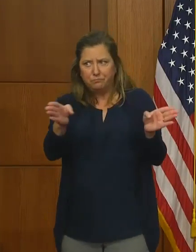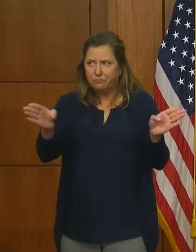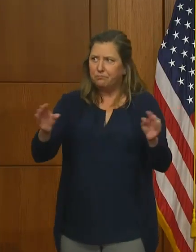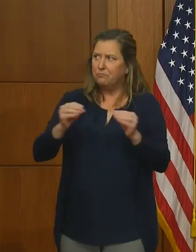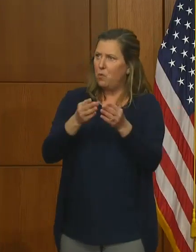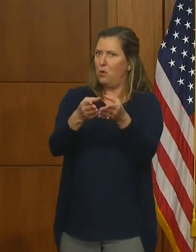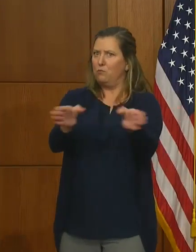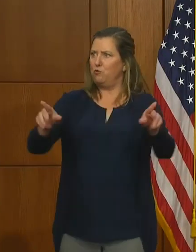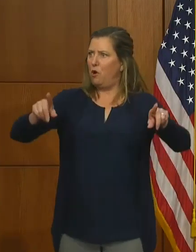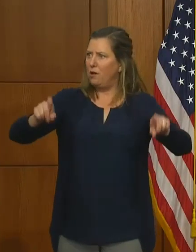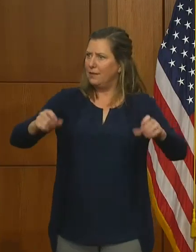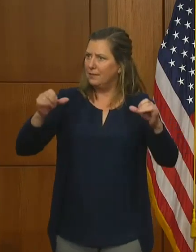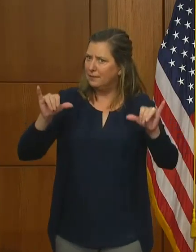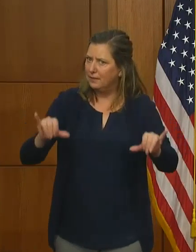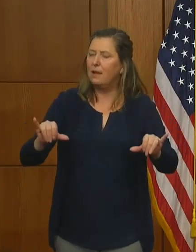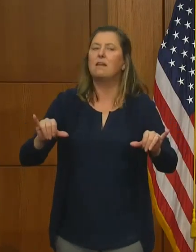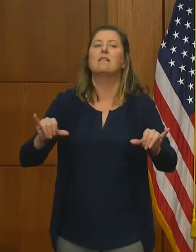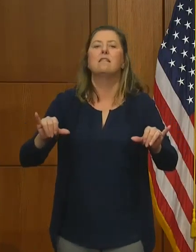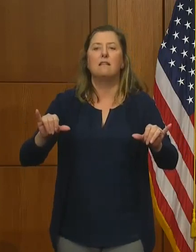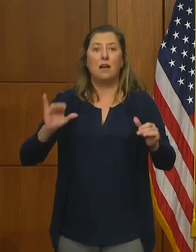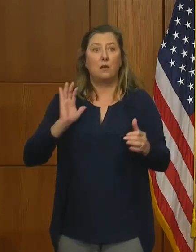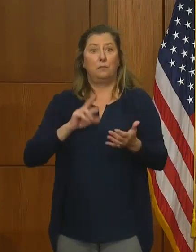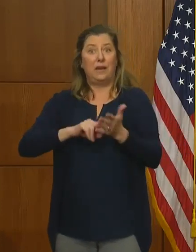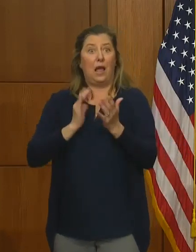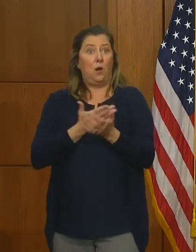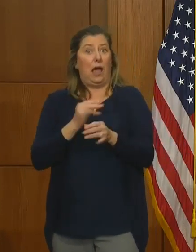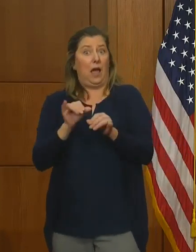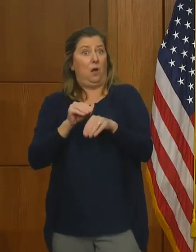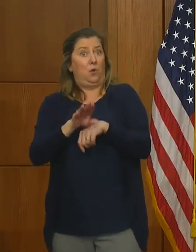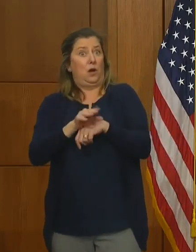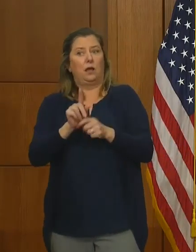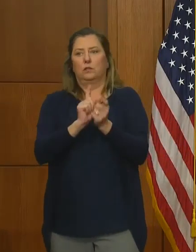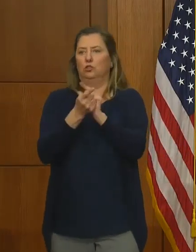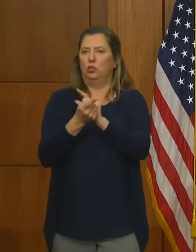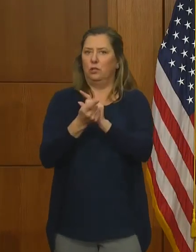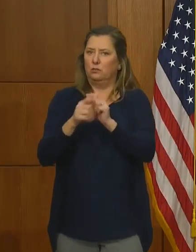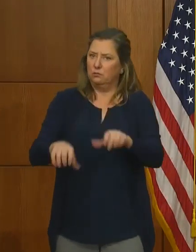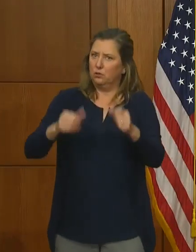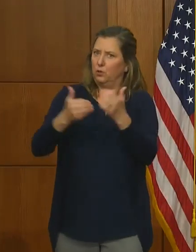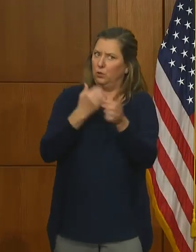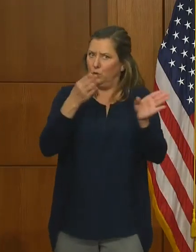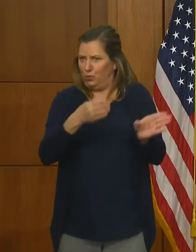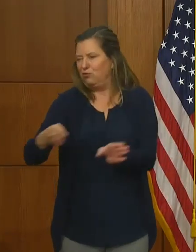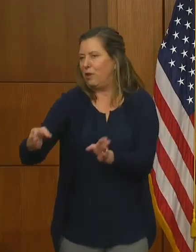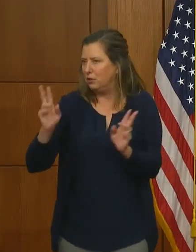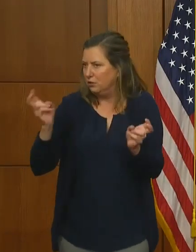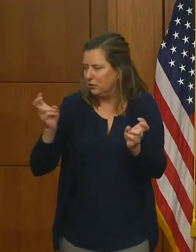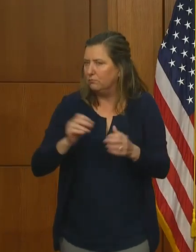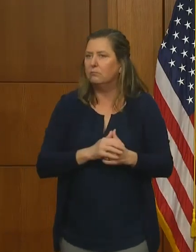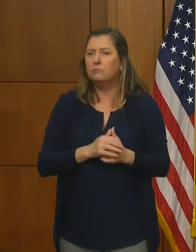BUT NOW THAT WE WERE ABLE TO DO MORE BROAD BASED TESTING WE ARE